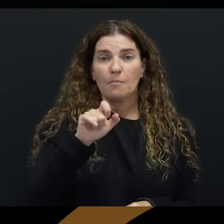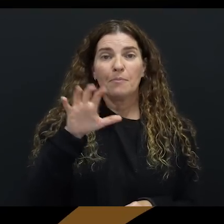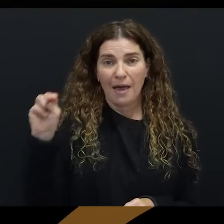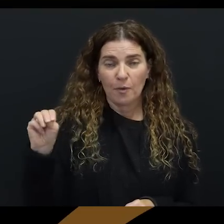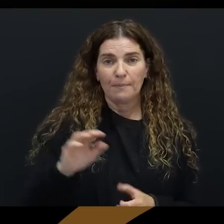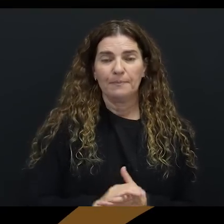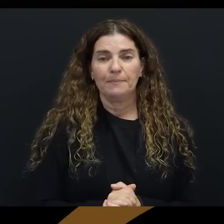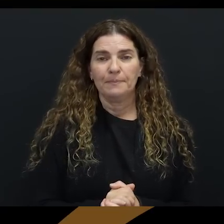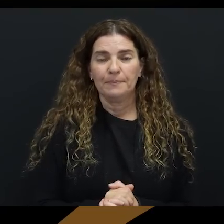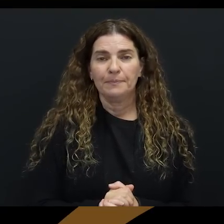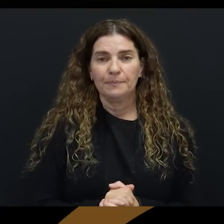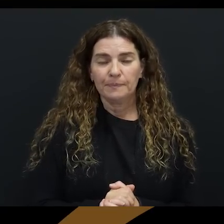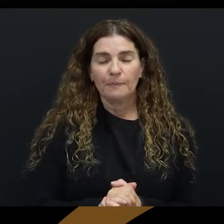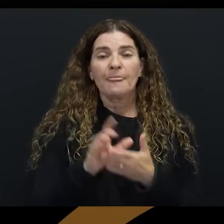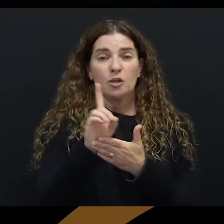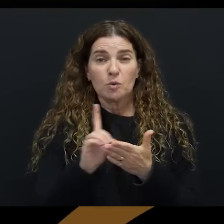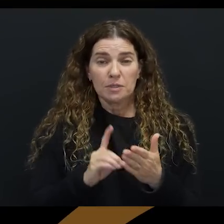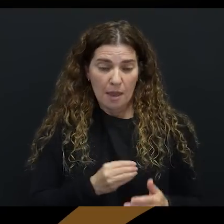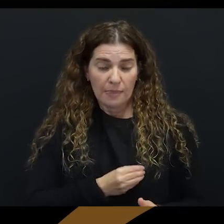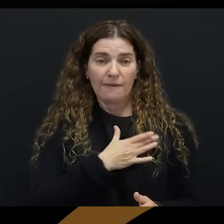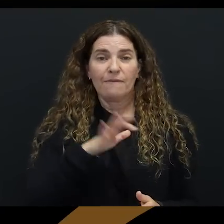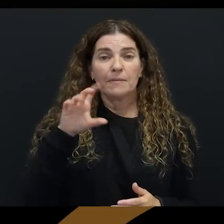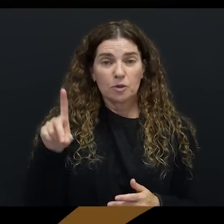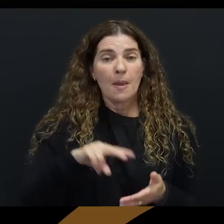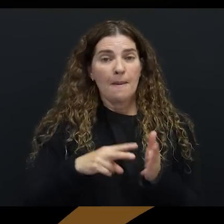Designing “Feeling Through Studio” included creating interactions with clear,